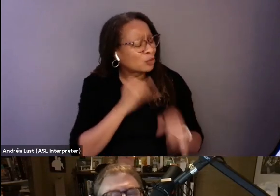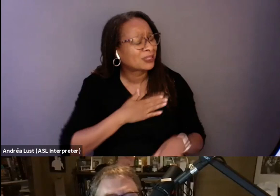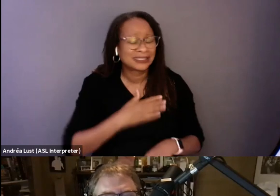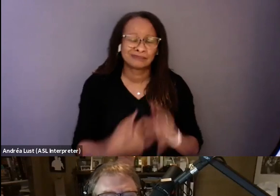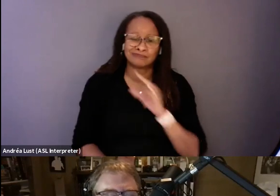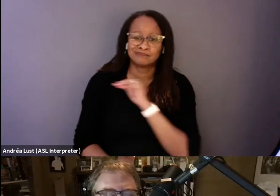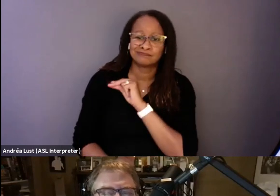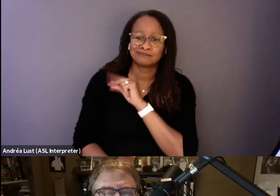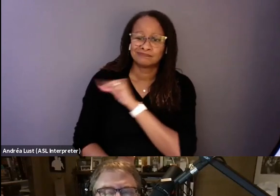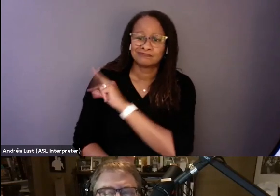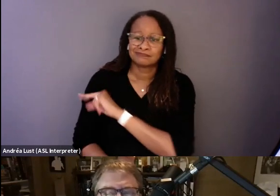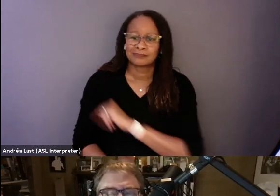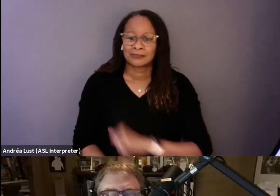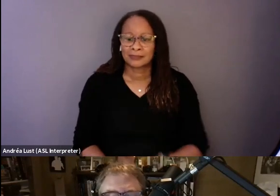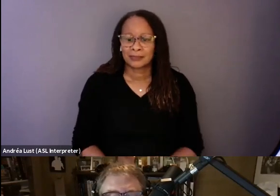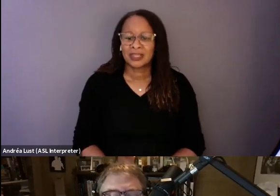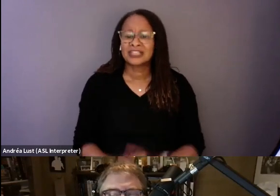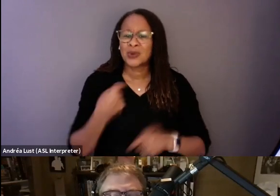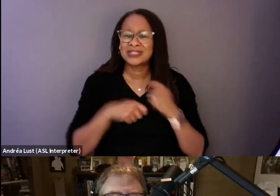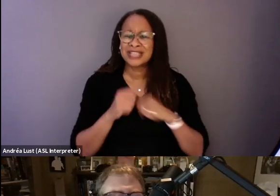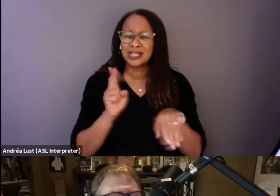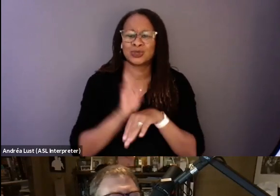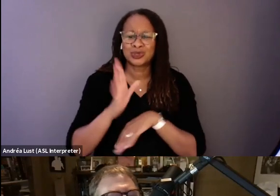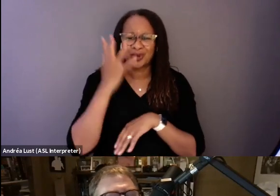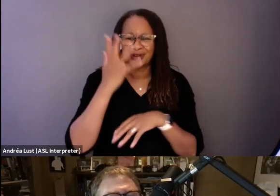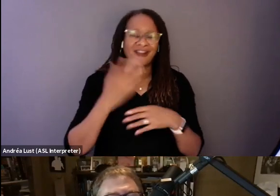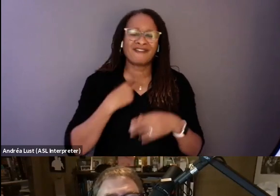So instead they just made fun of her on Saturday Night Live.